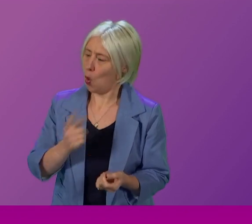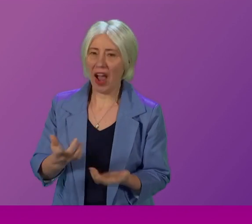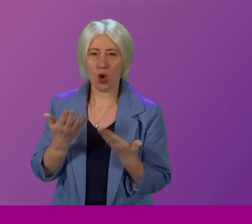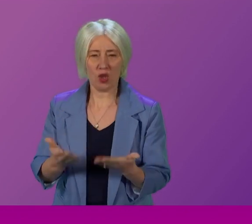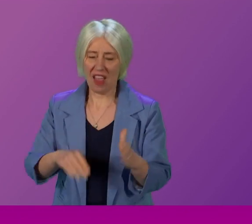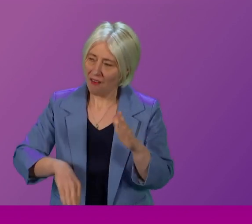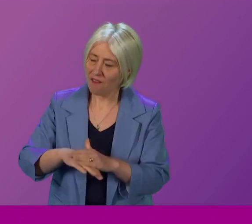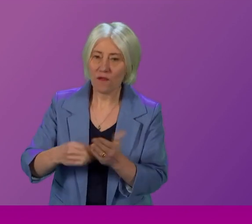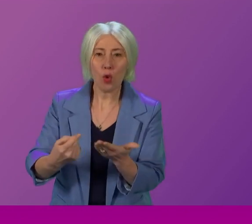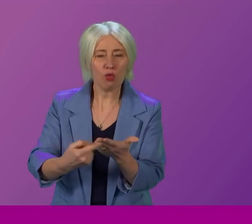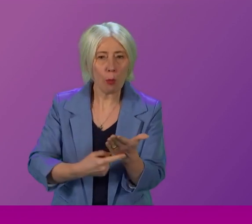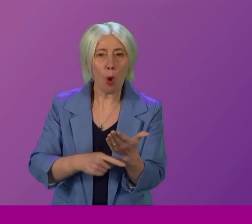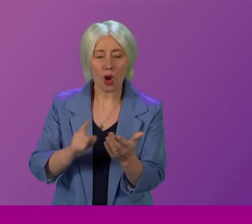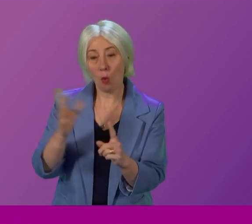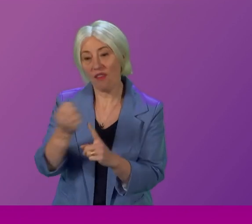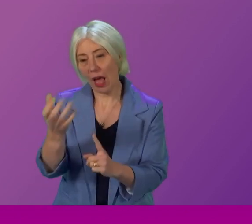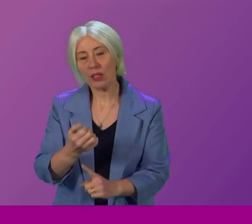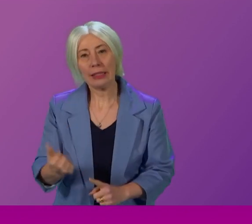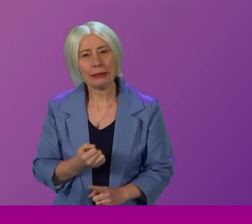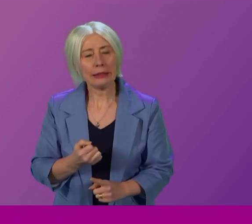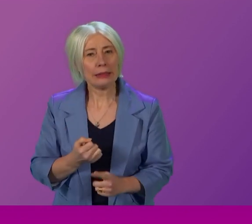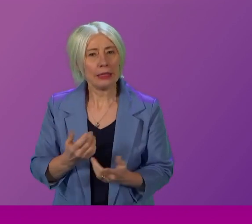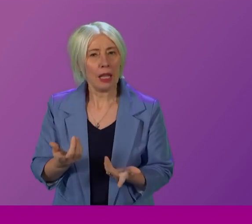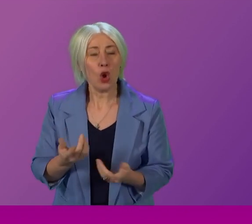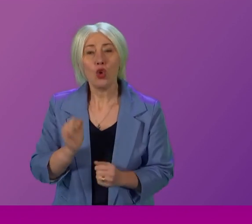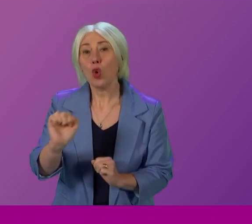the full report that her Cabinet Secretary for Justice and Veterans has had for over 24 hours?